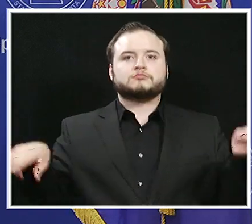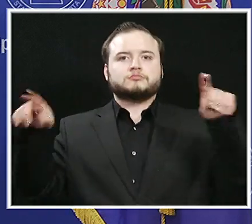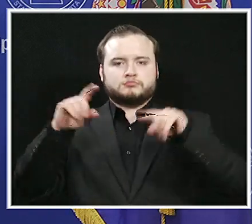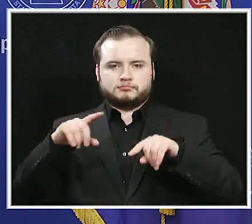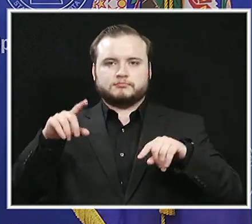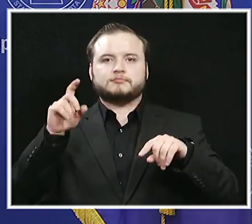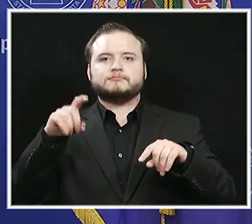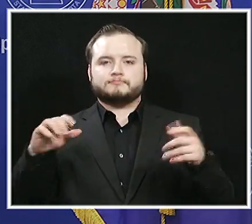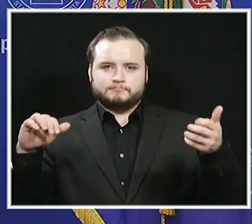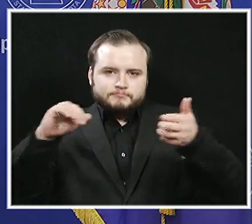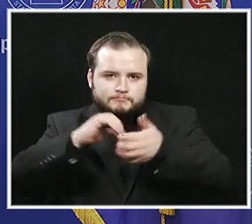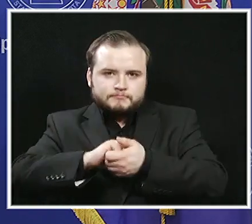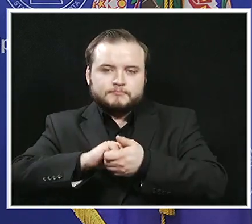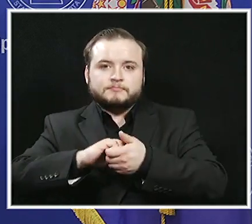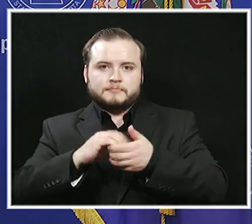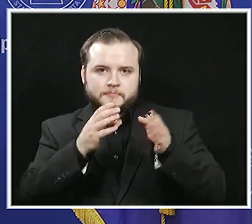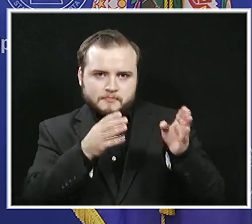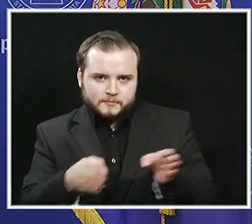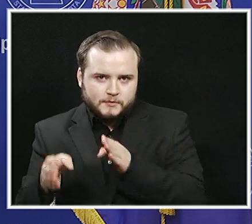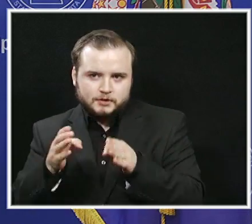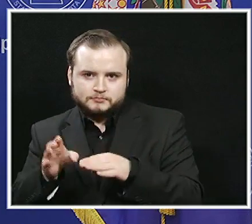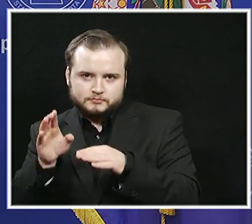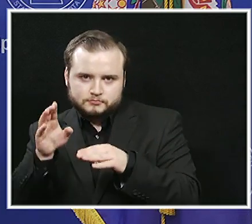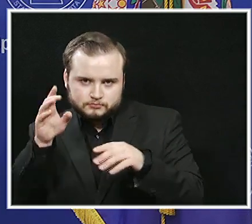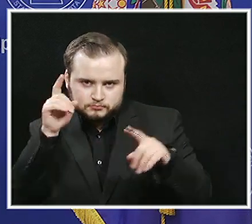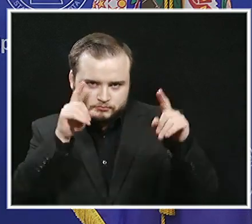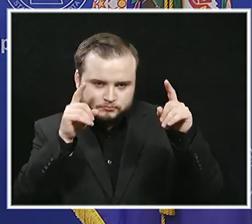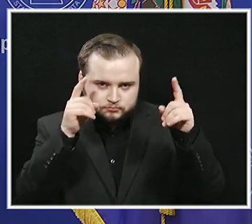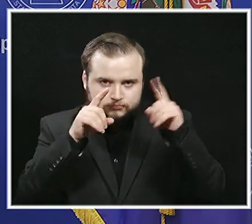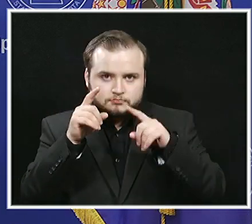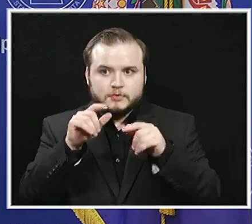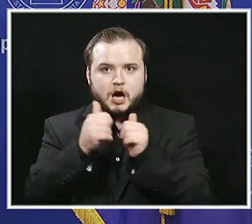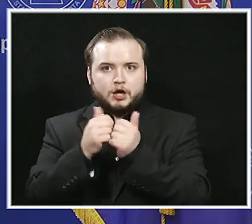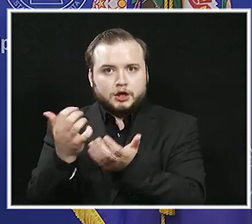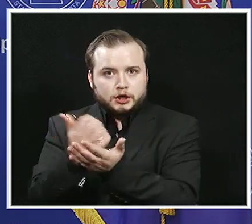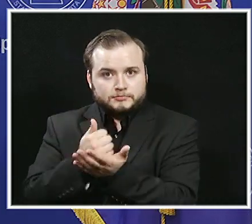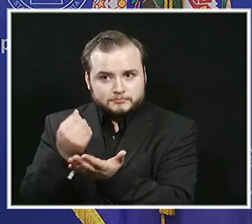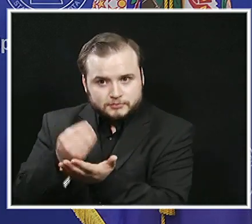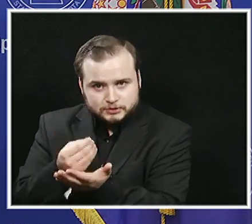I think it's business and labor that are helping us put these plans together and it's as important to the